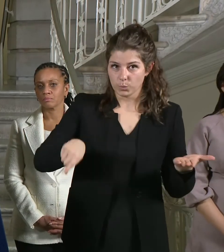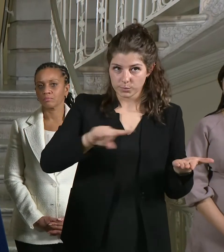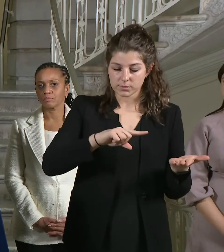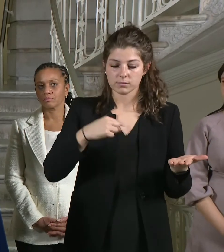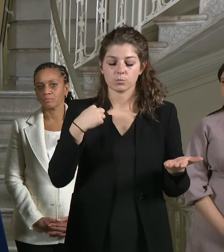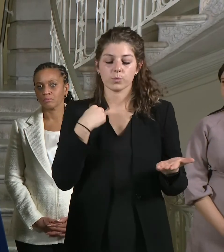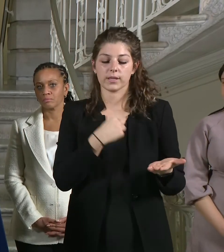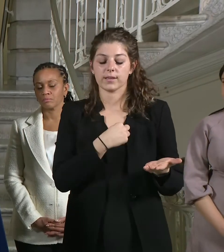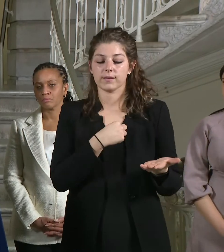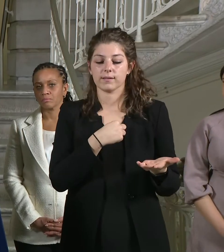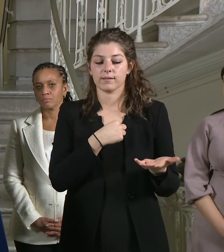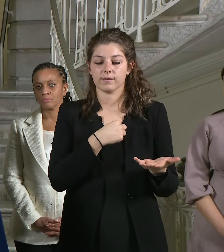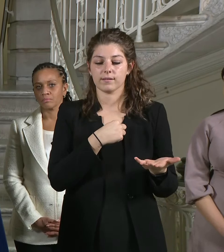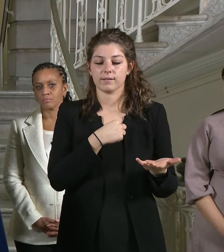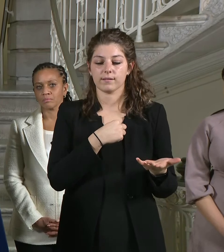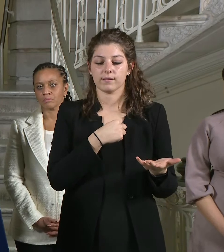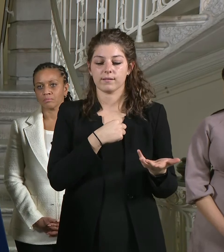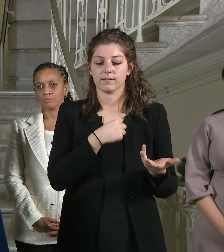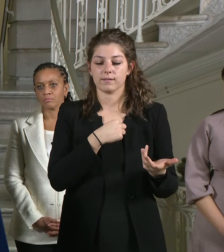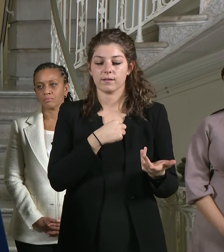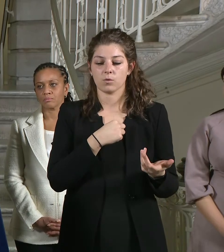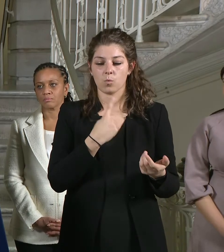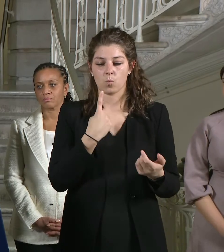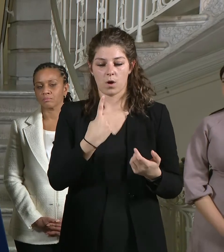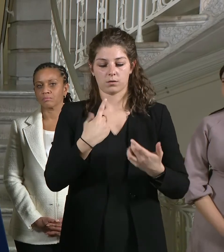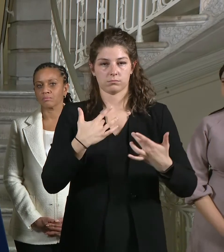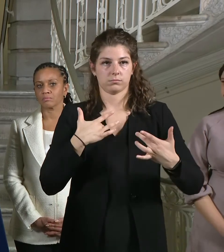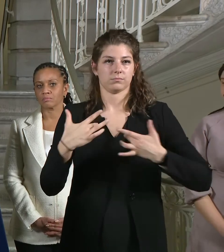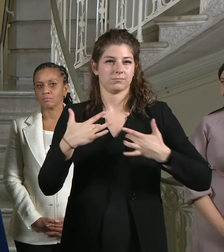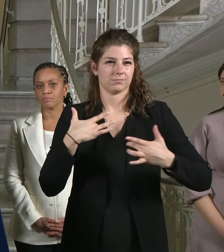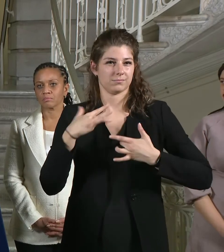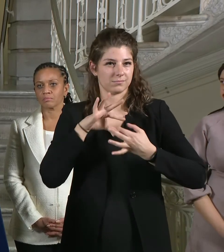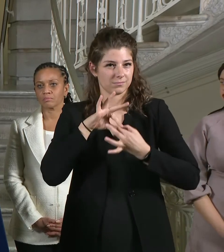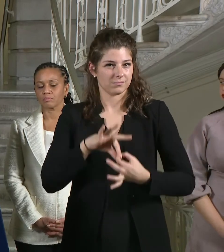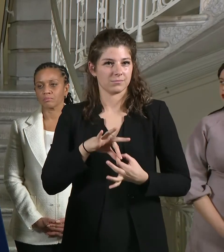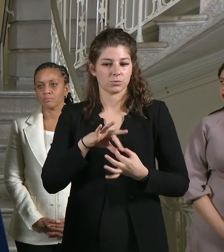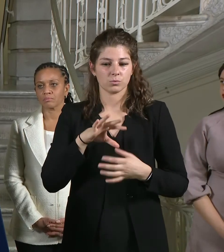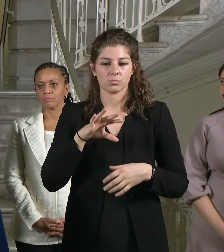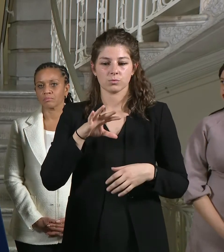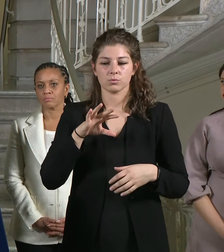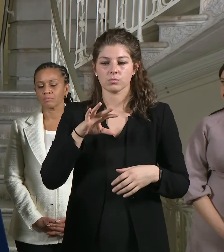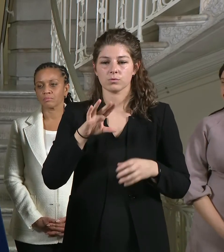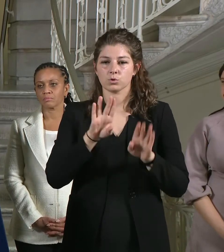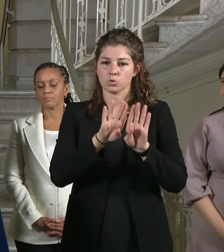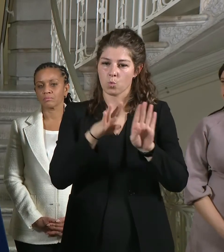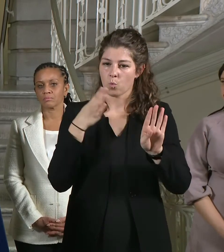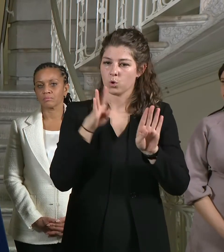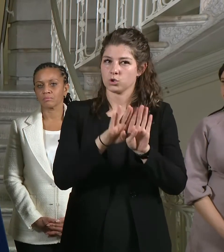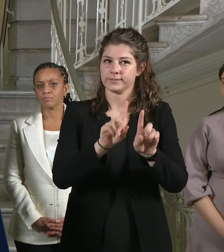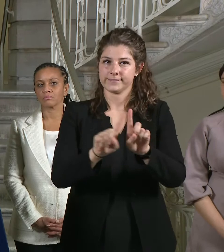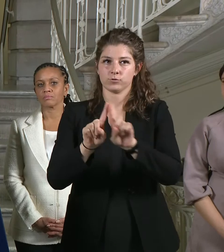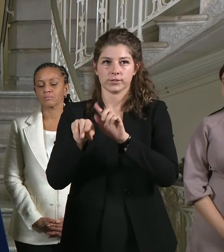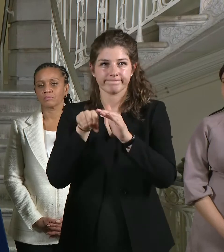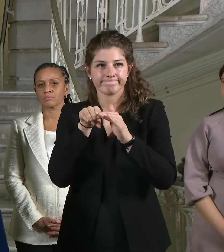HEARING FROM SCHOOL OFFICIALS AND STUDENTS WE